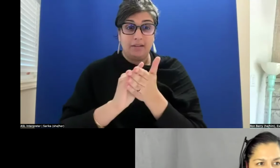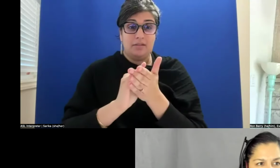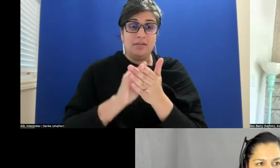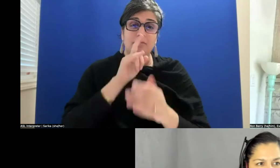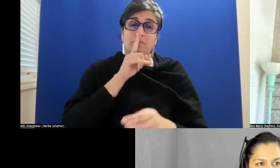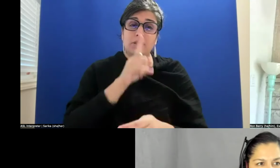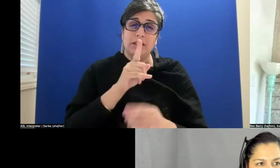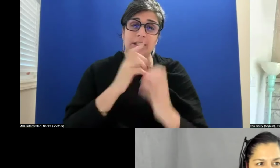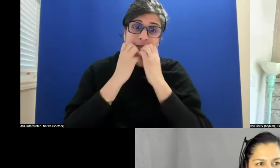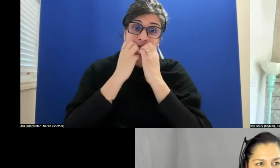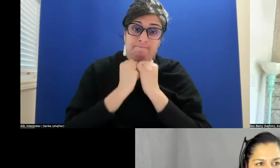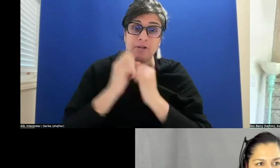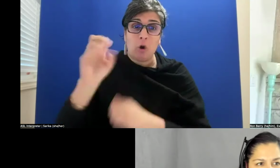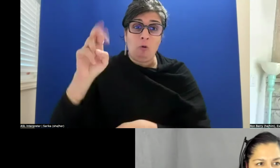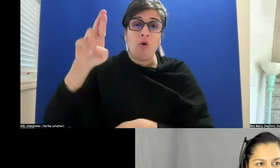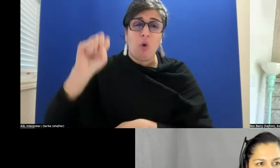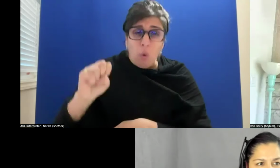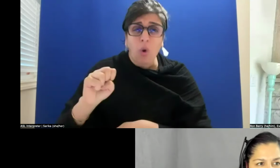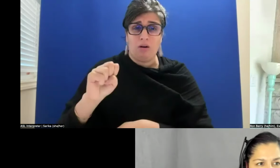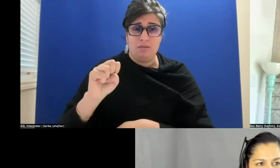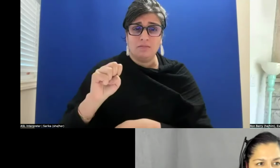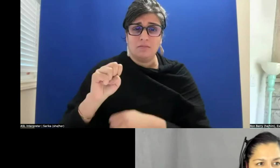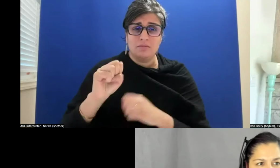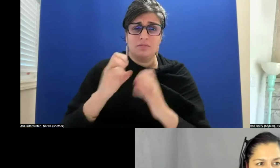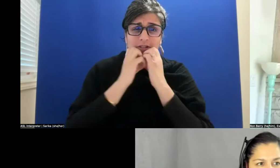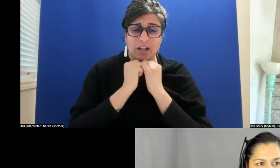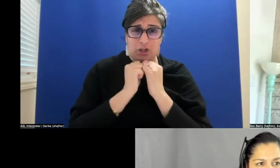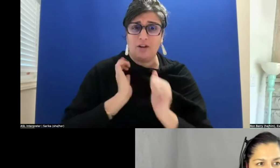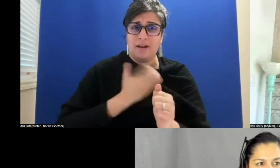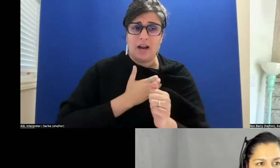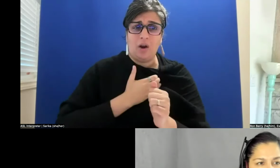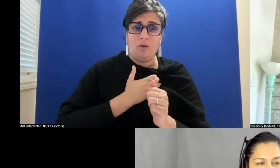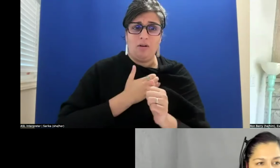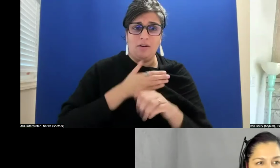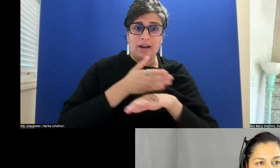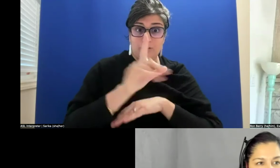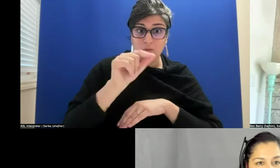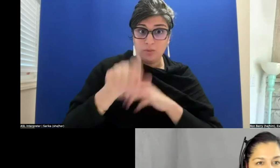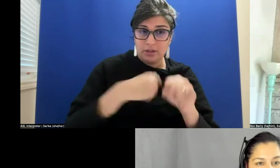I would also say, after 20 years